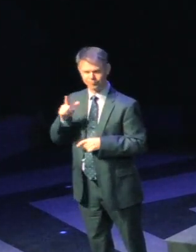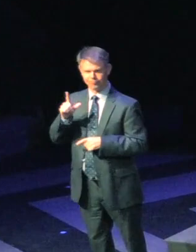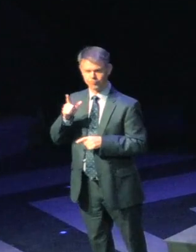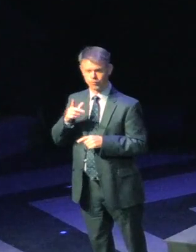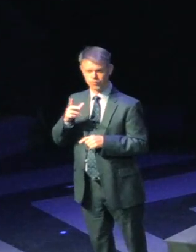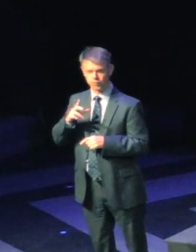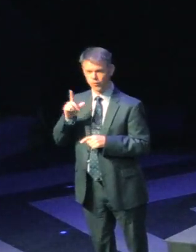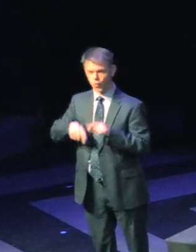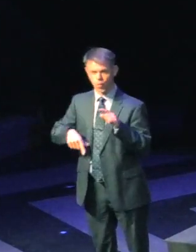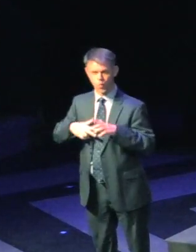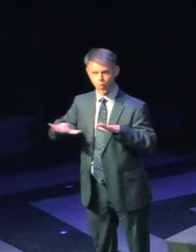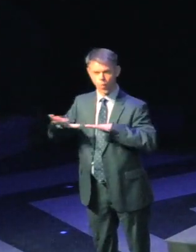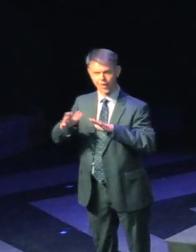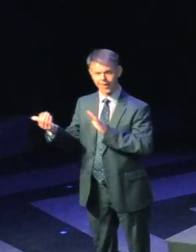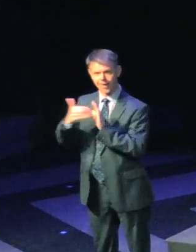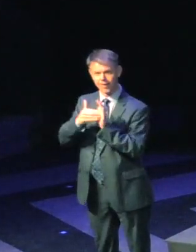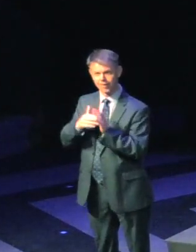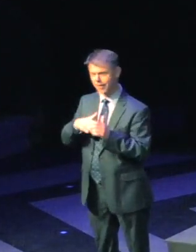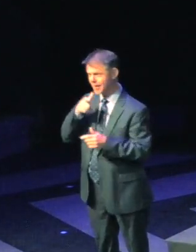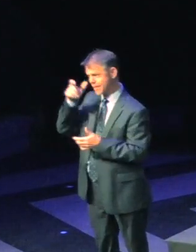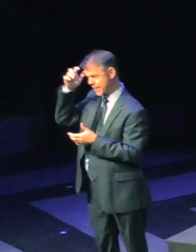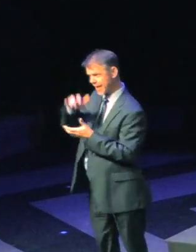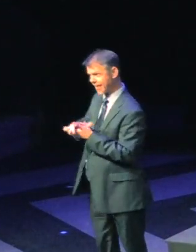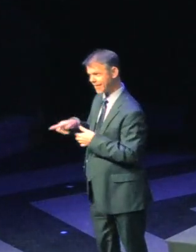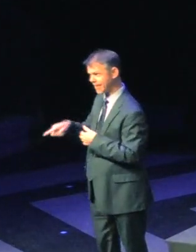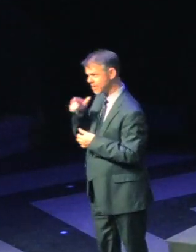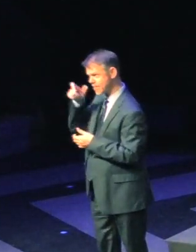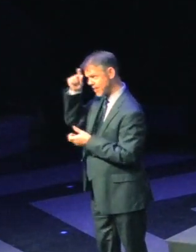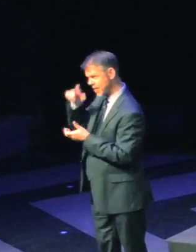but I had no idea I really didn't believe him I was kind of taken back from what he